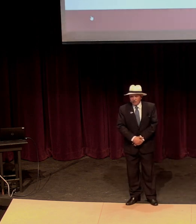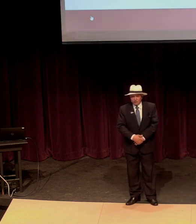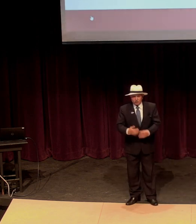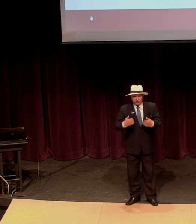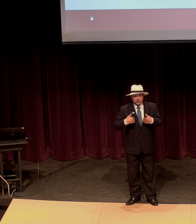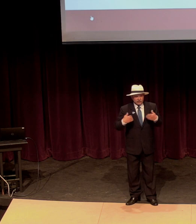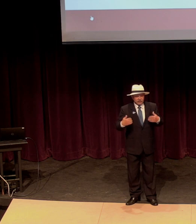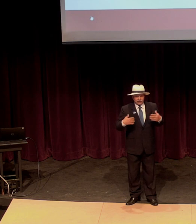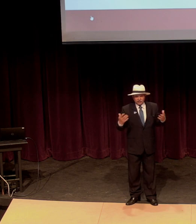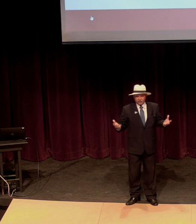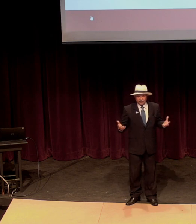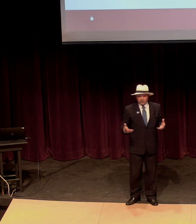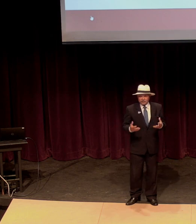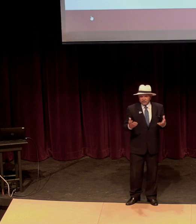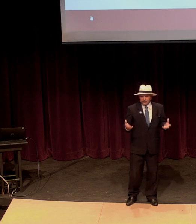Students who were here in the '70s are